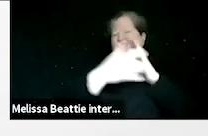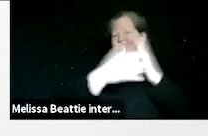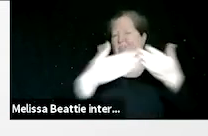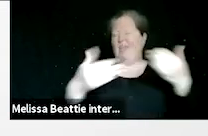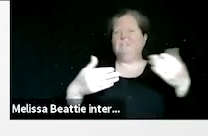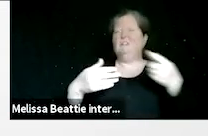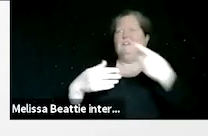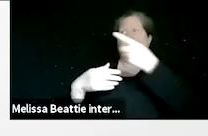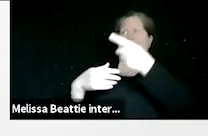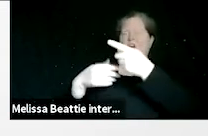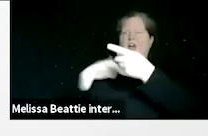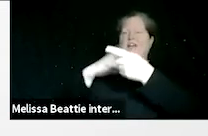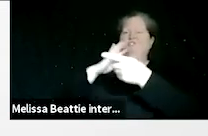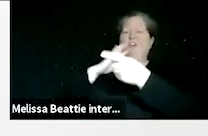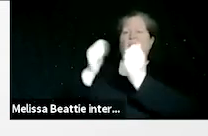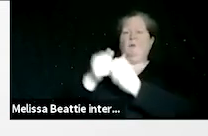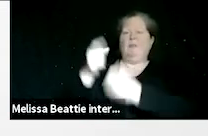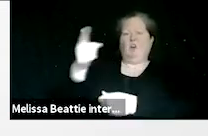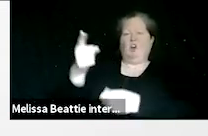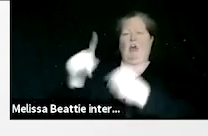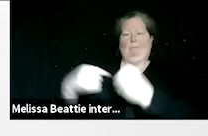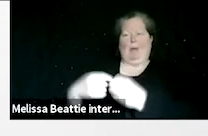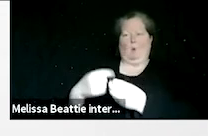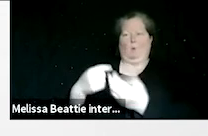and it gives us different ways to approach things as well. So for me.